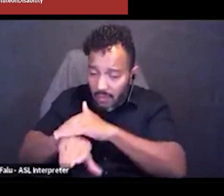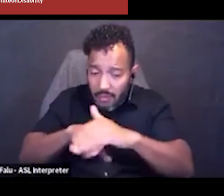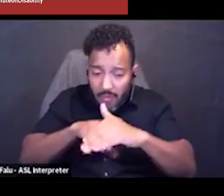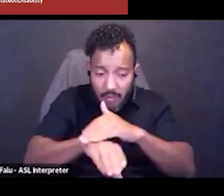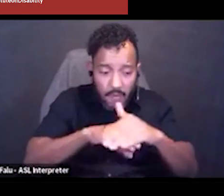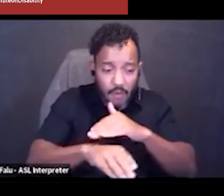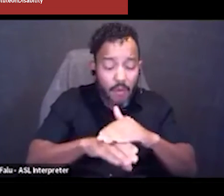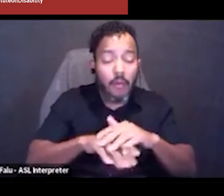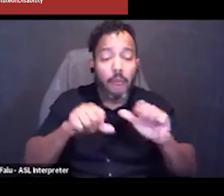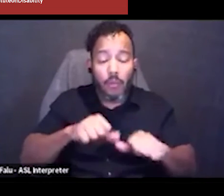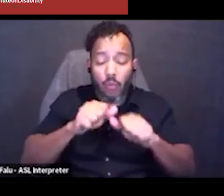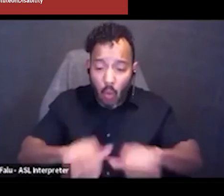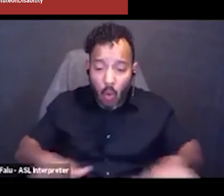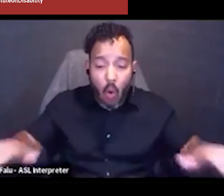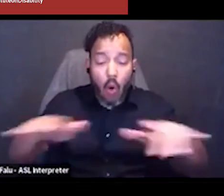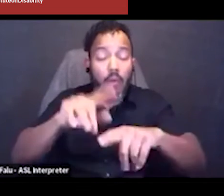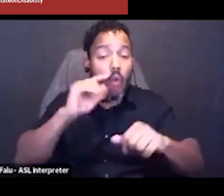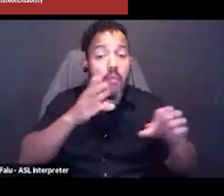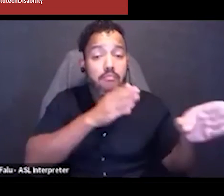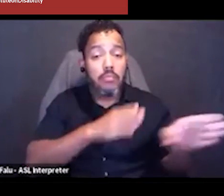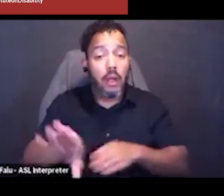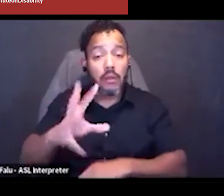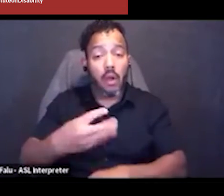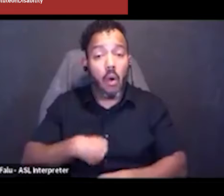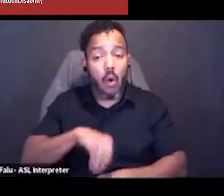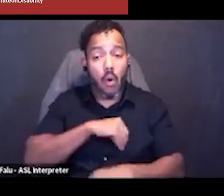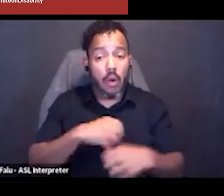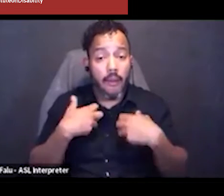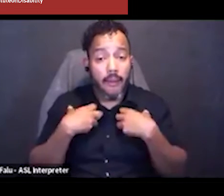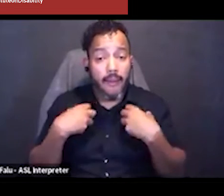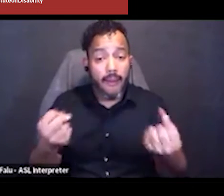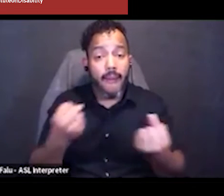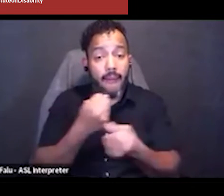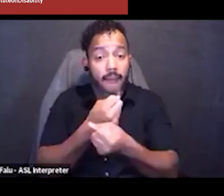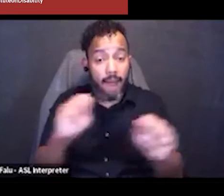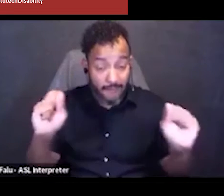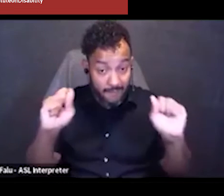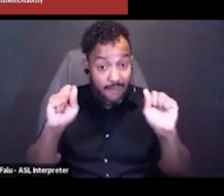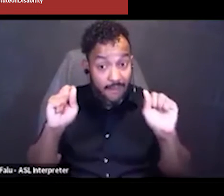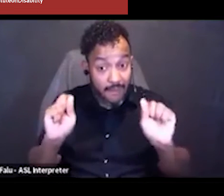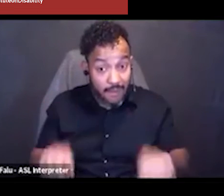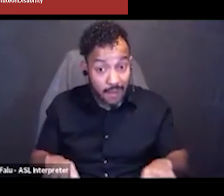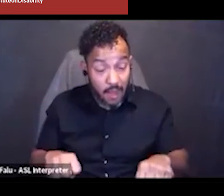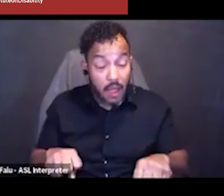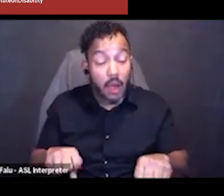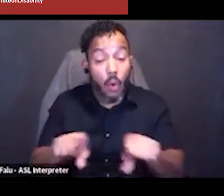to plan for their own health and safety and independence.